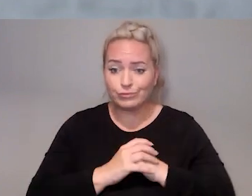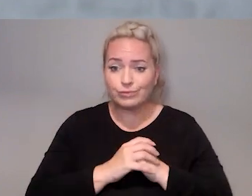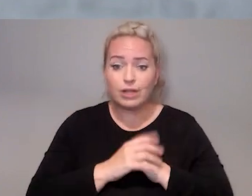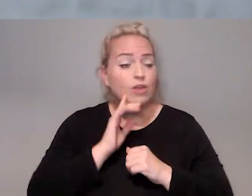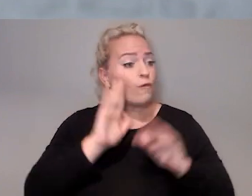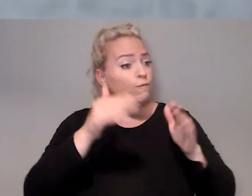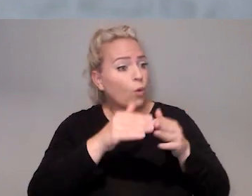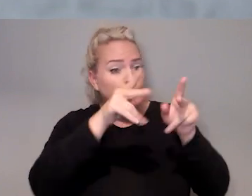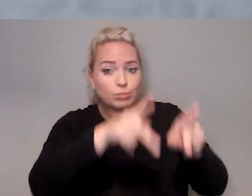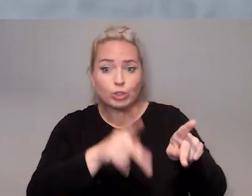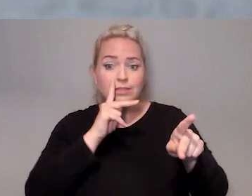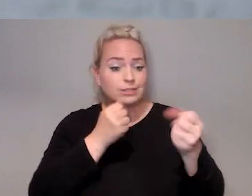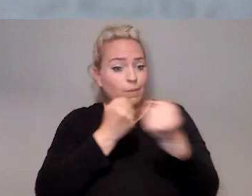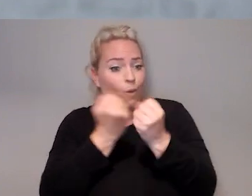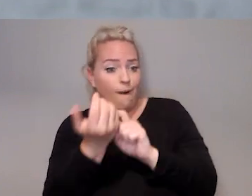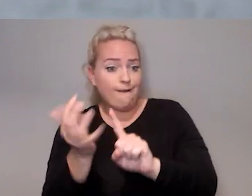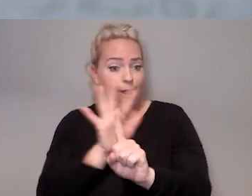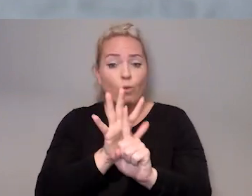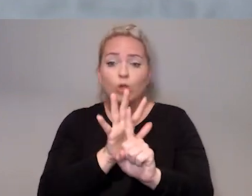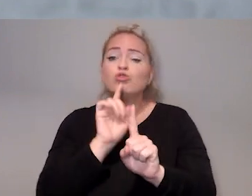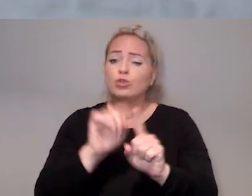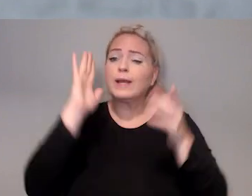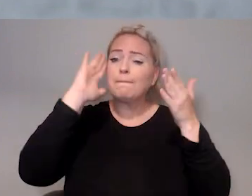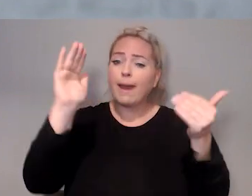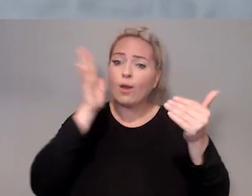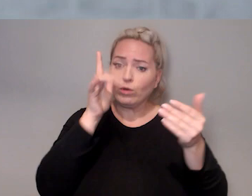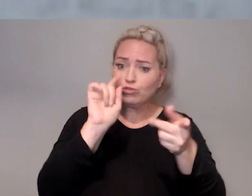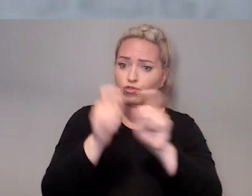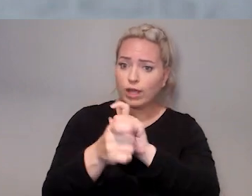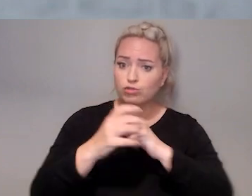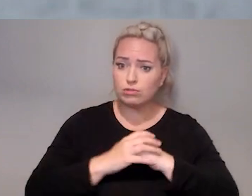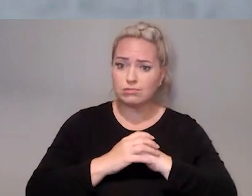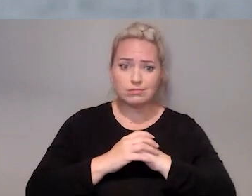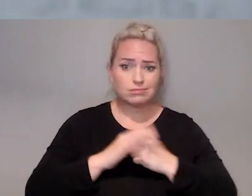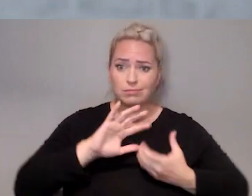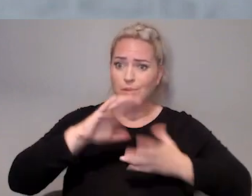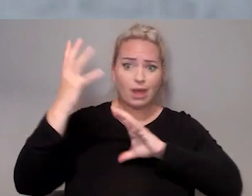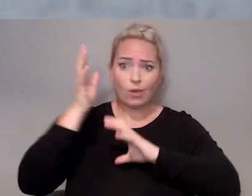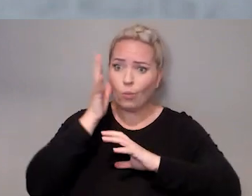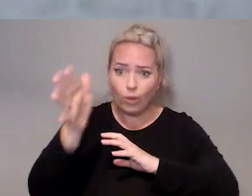person and their support network should expect things will change and get Messy as time goes